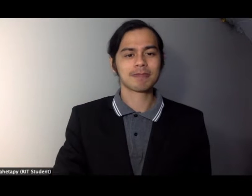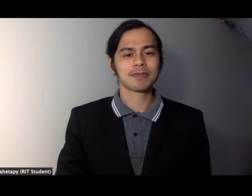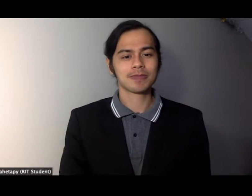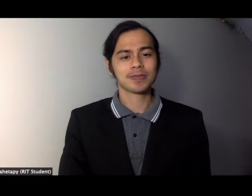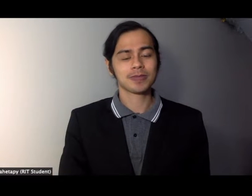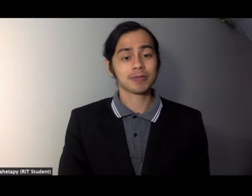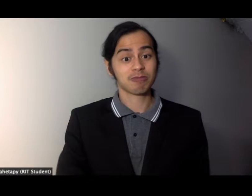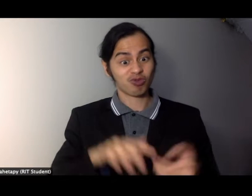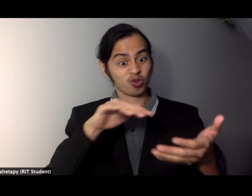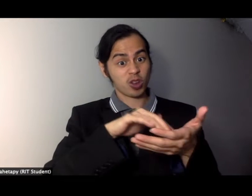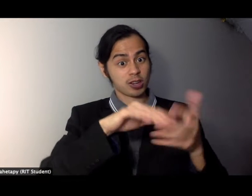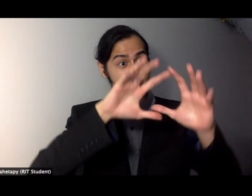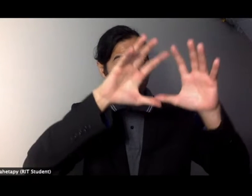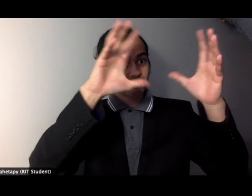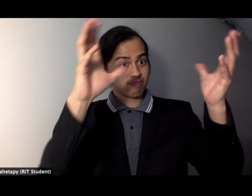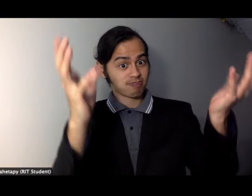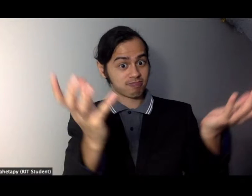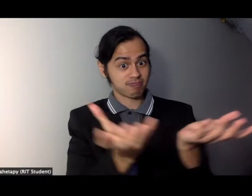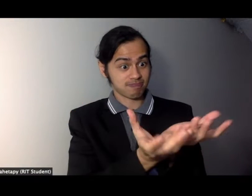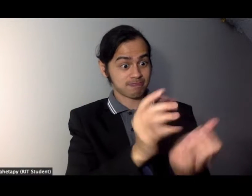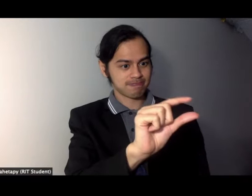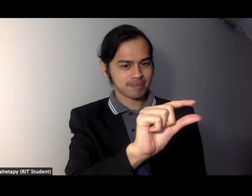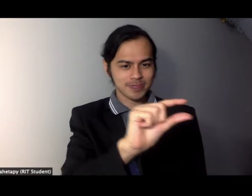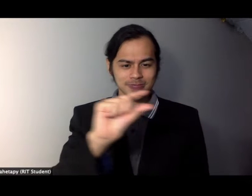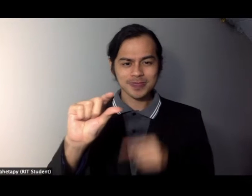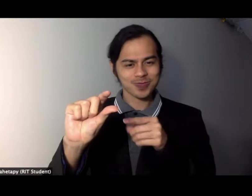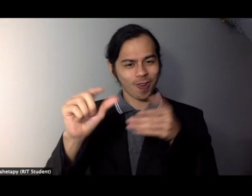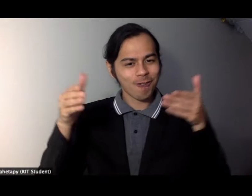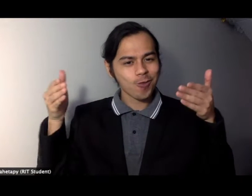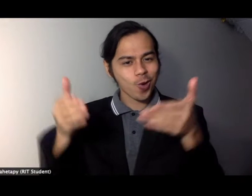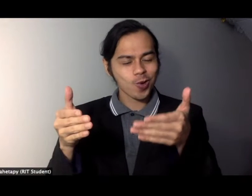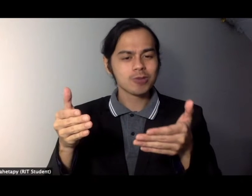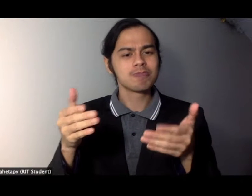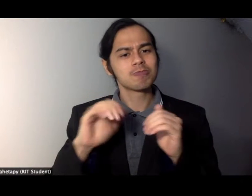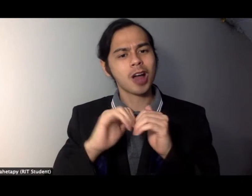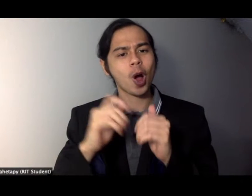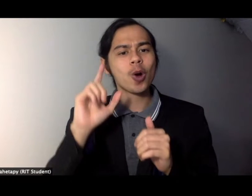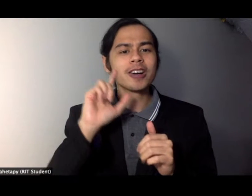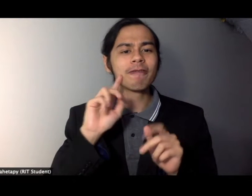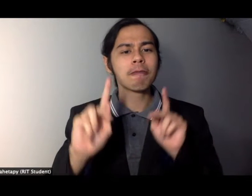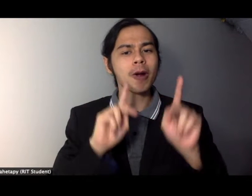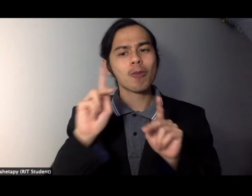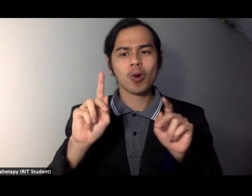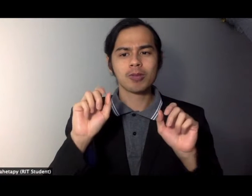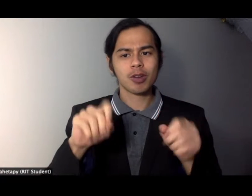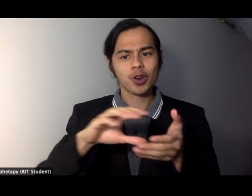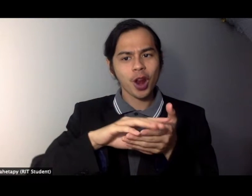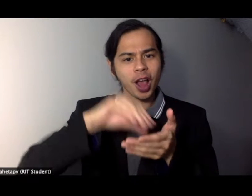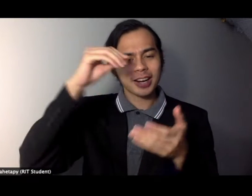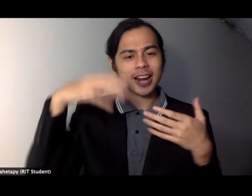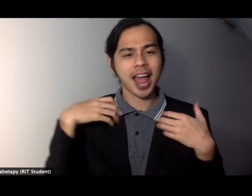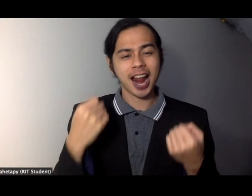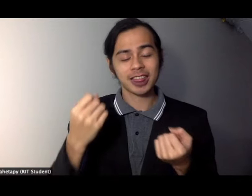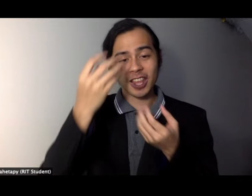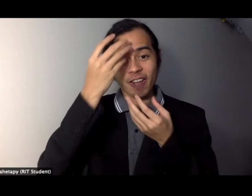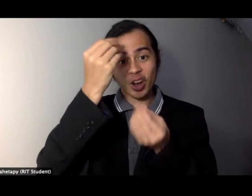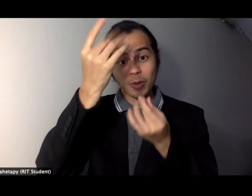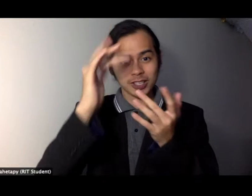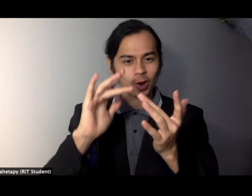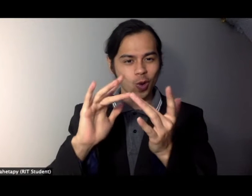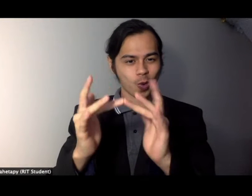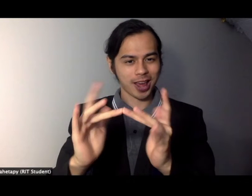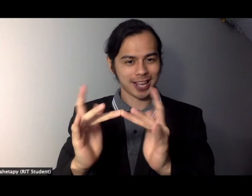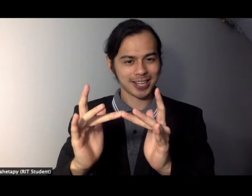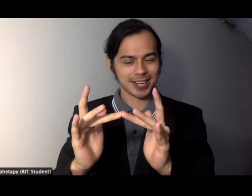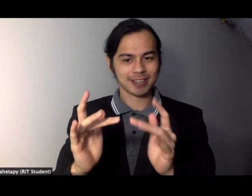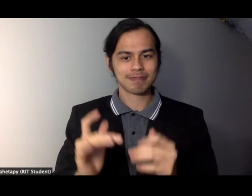This study is part of a larger project focusing on where the deaf individuals learn about health information online.